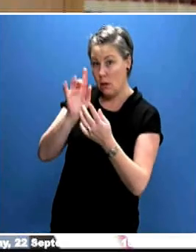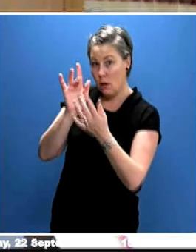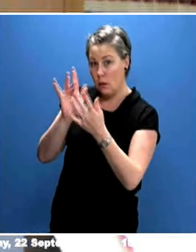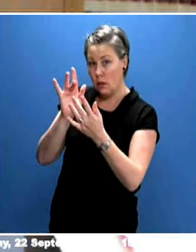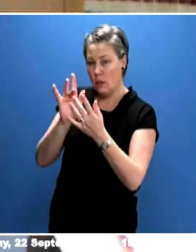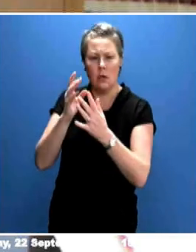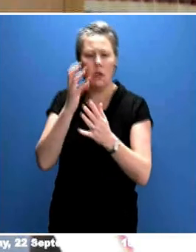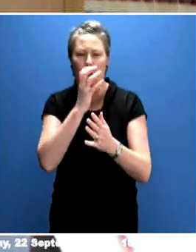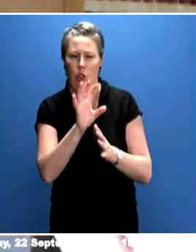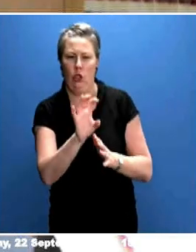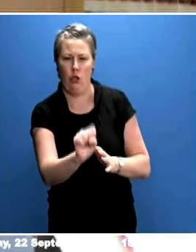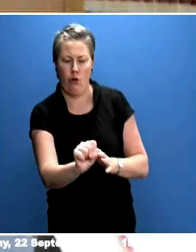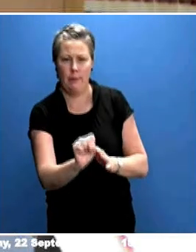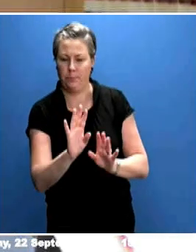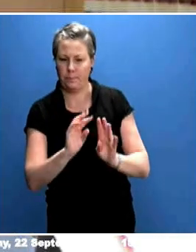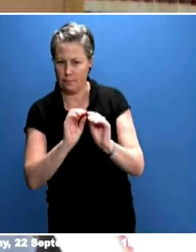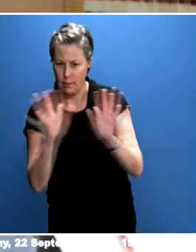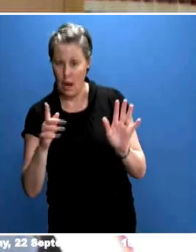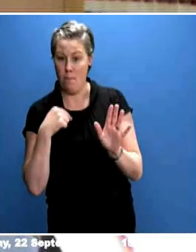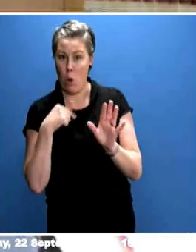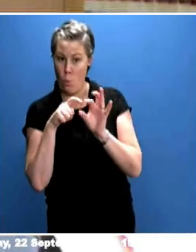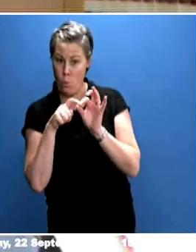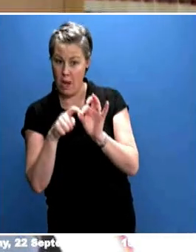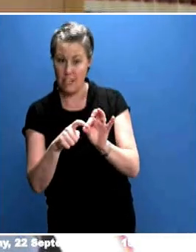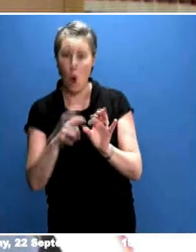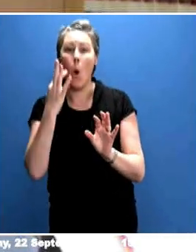I apologise, I want to make clear, my question is about while they're at Kath French.